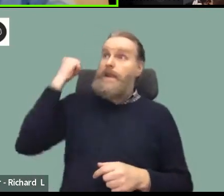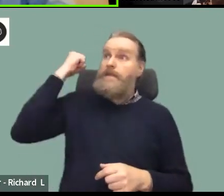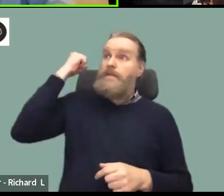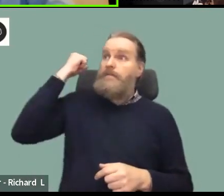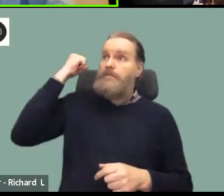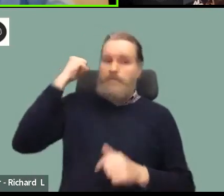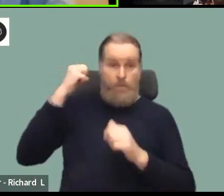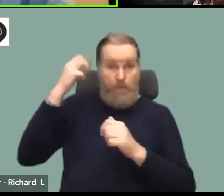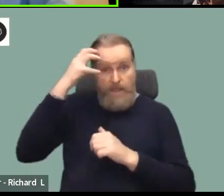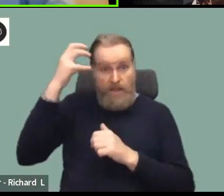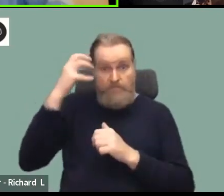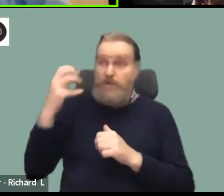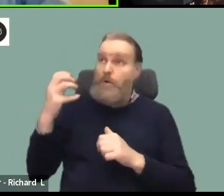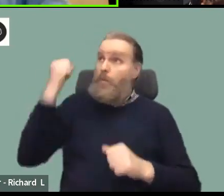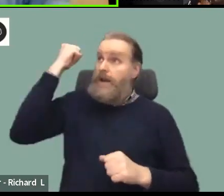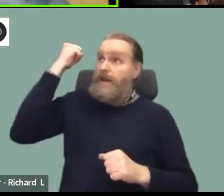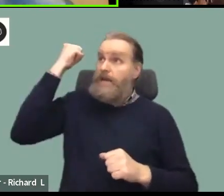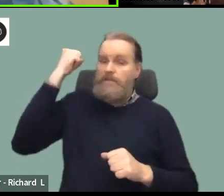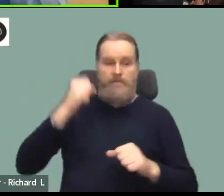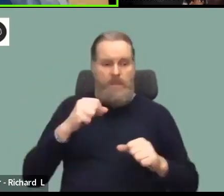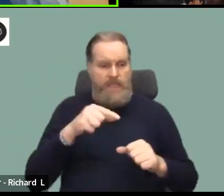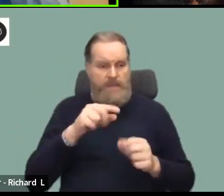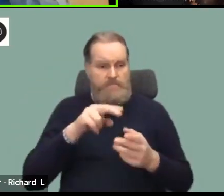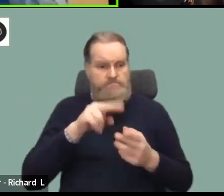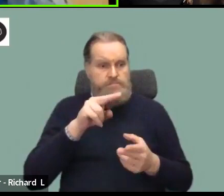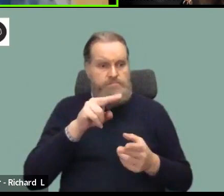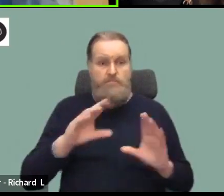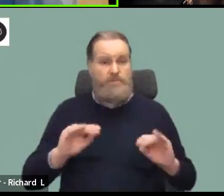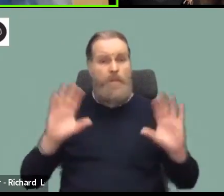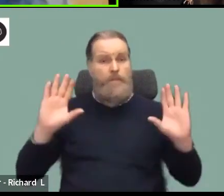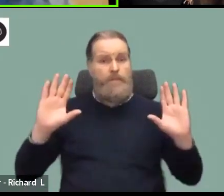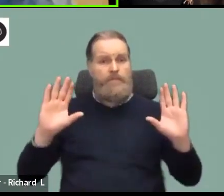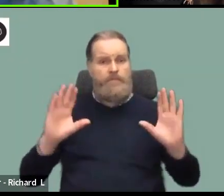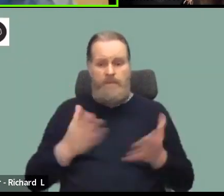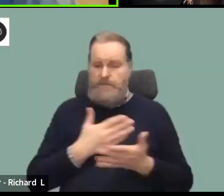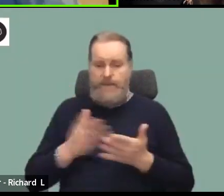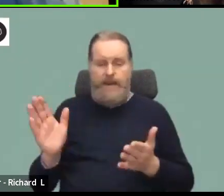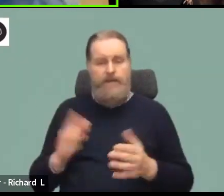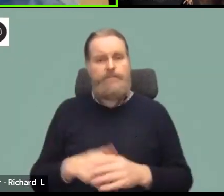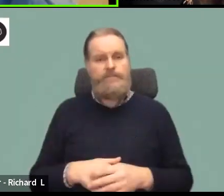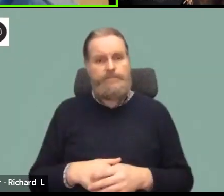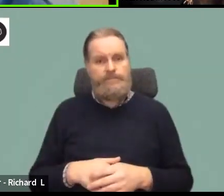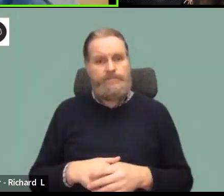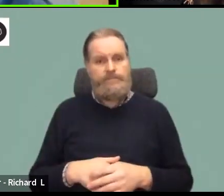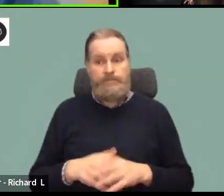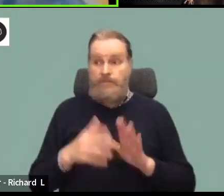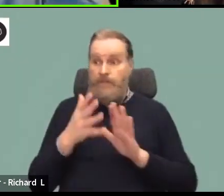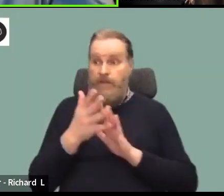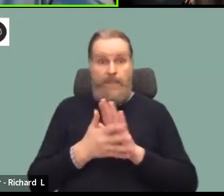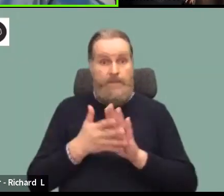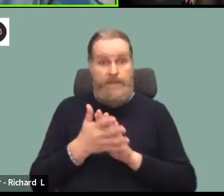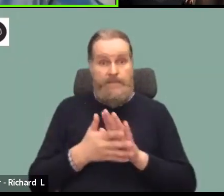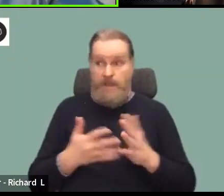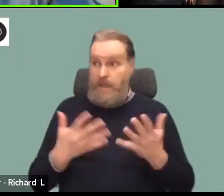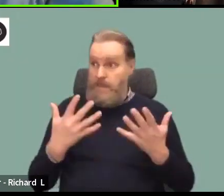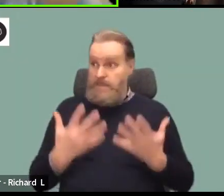the minute that we felt we'd want enough in the dispute itself so. so so I just want to be just too o so I just want to be, just to be clear about that.